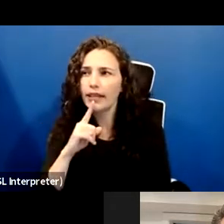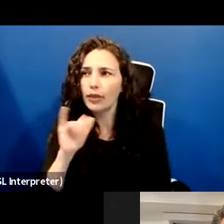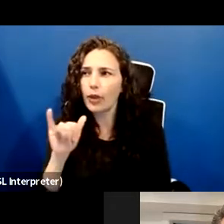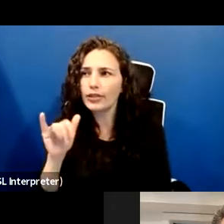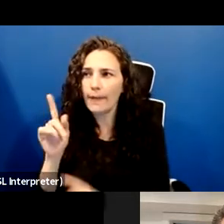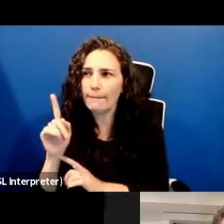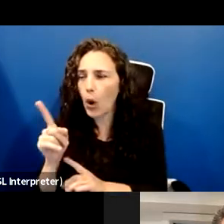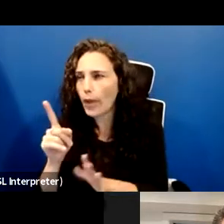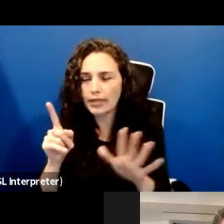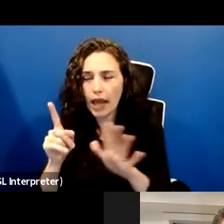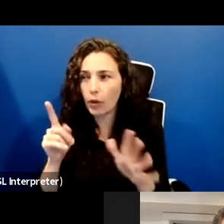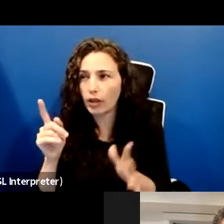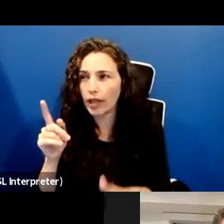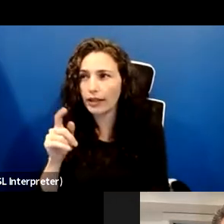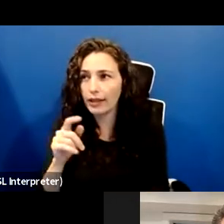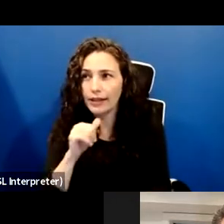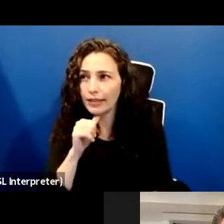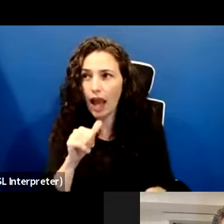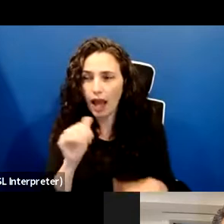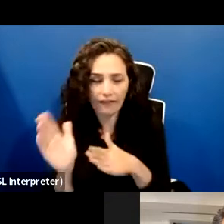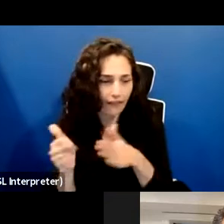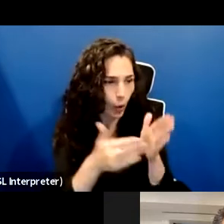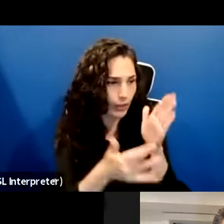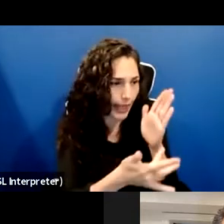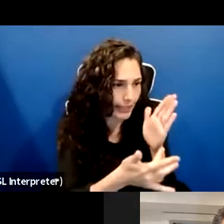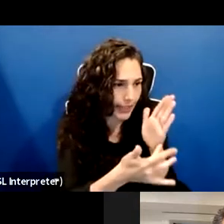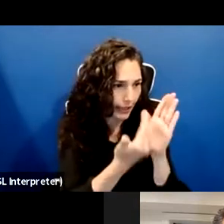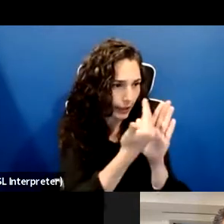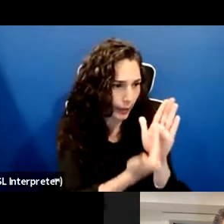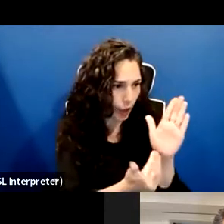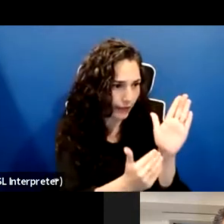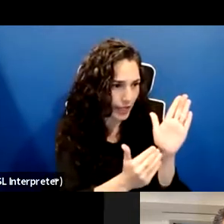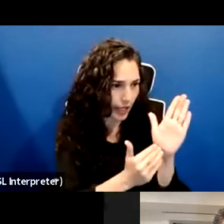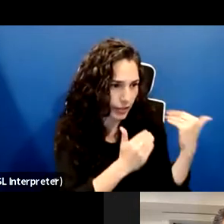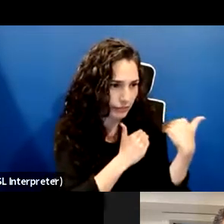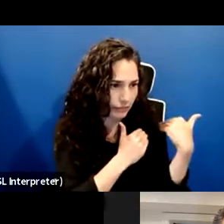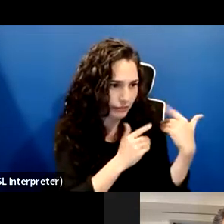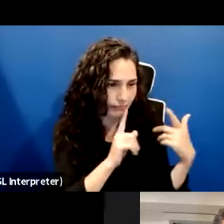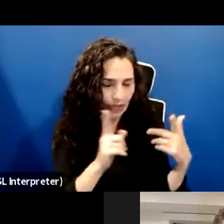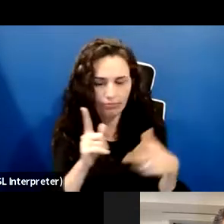an explanation of the technical side of what these doctors do. But just the, sort of the innate instinct